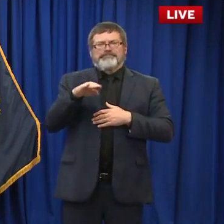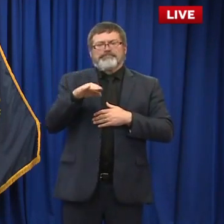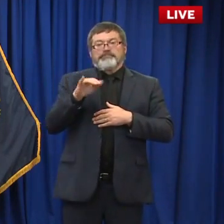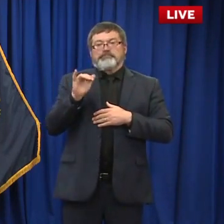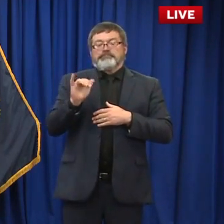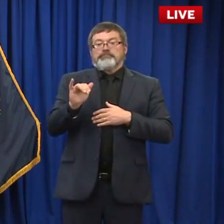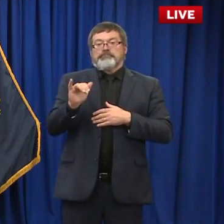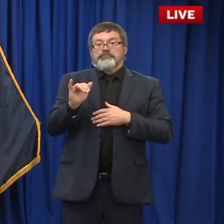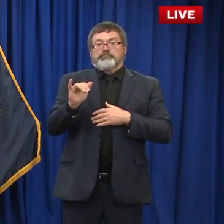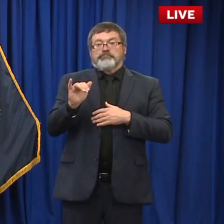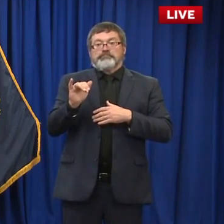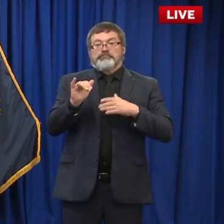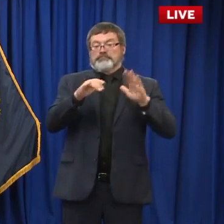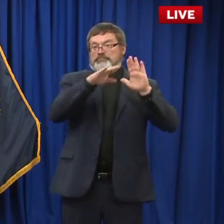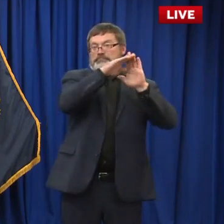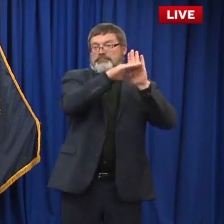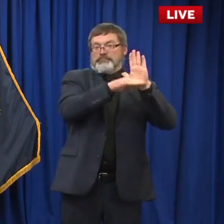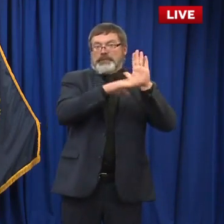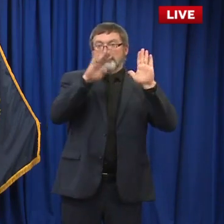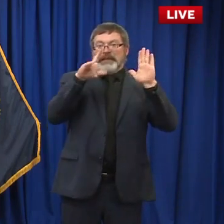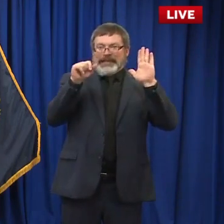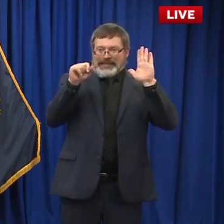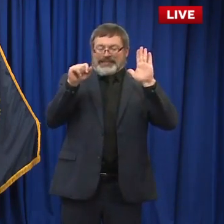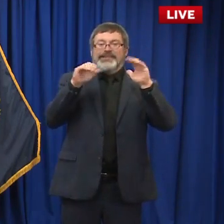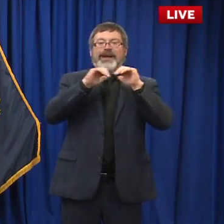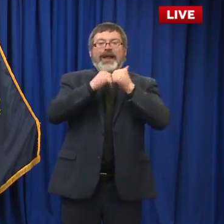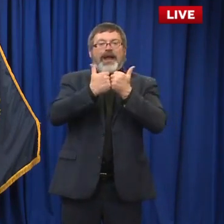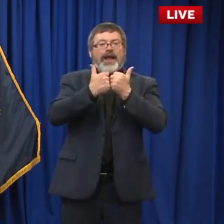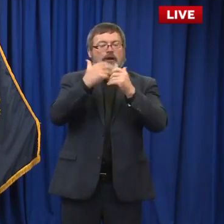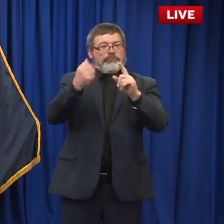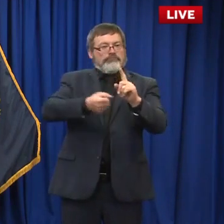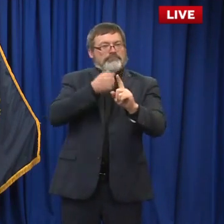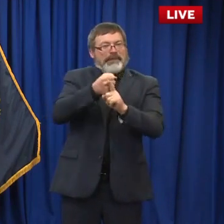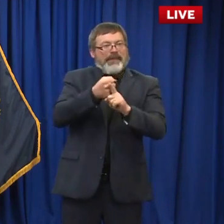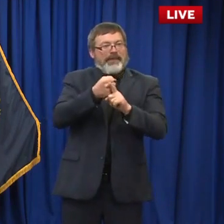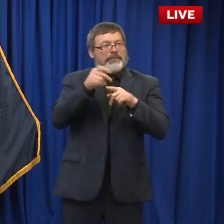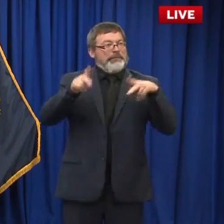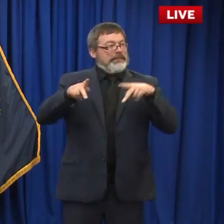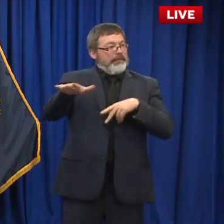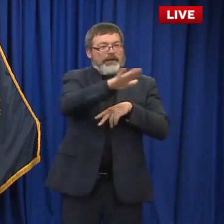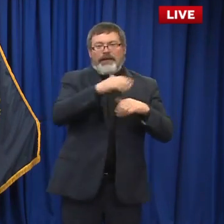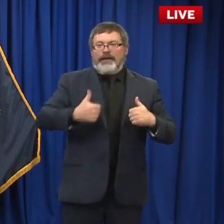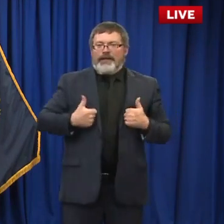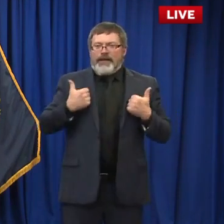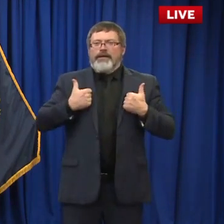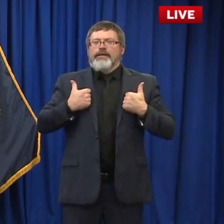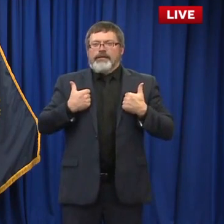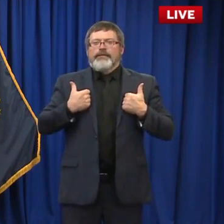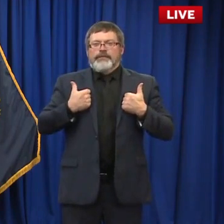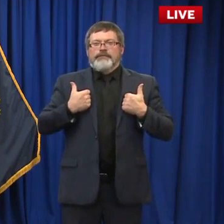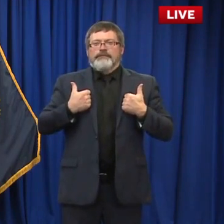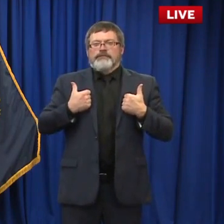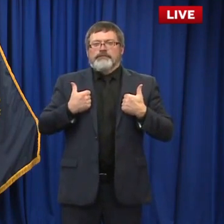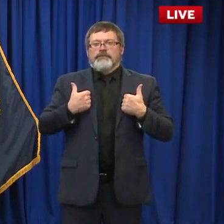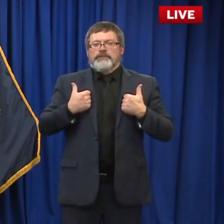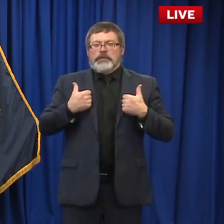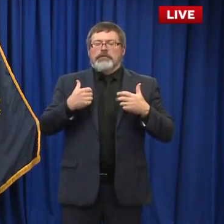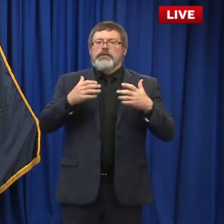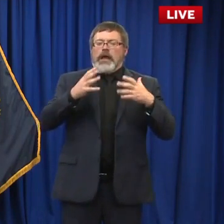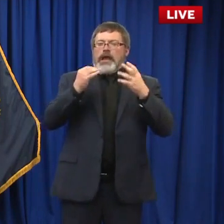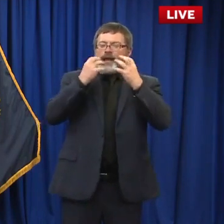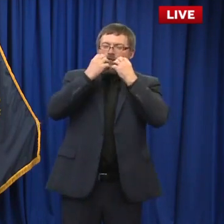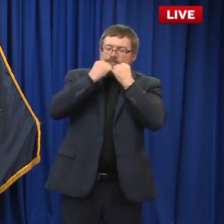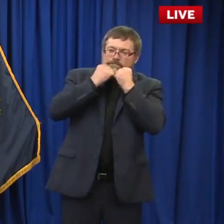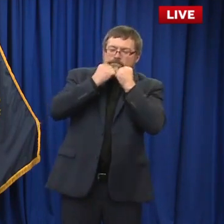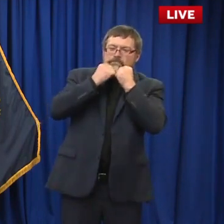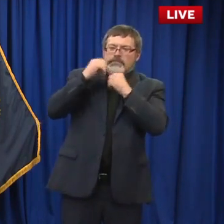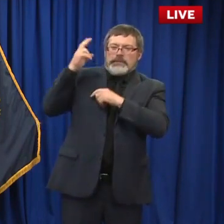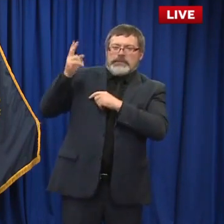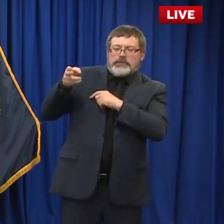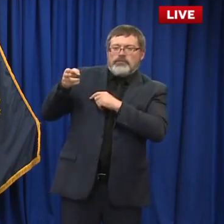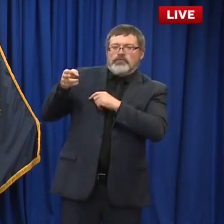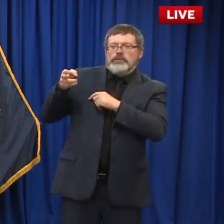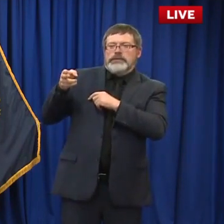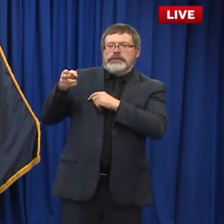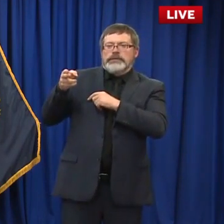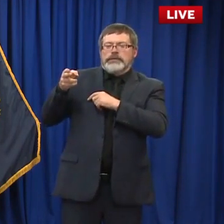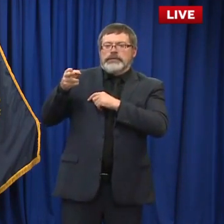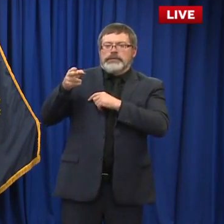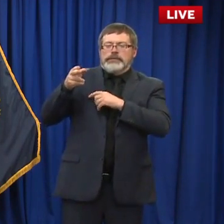THEY'RE JUST LINES IN A BILL BUT THEY REALLY BE IMPACTFUL AND IT HIGHLIGHTS IN NEW HAMPSHIRE AT LEAST, WE WANT TO NOT JUST REMEMBER INDIVIDUALS THAT PUT THEMSELVES ON THE LINE, BUT